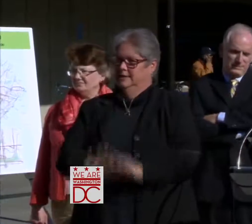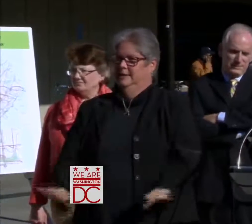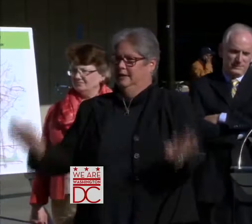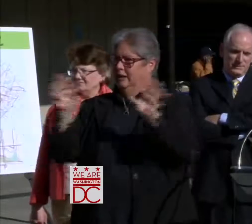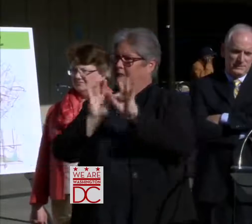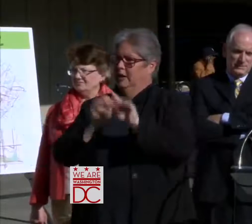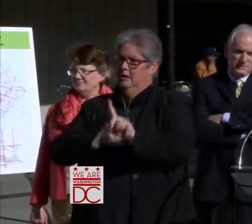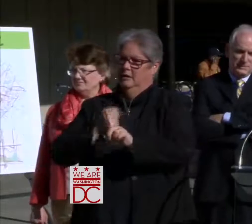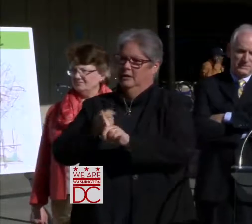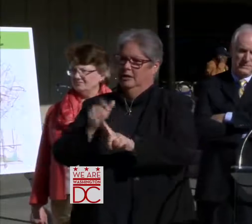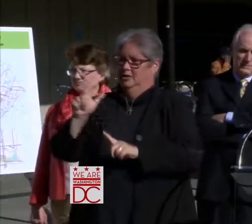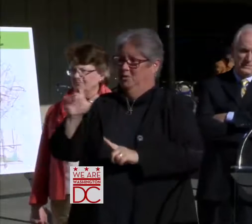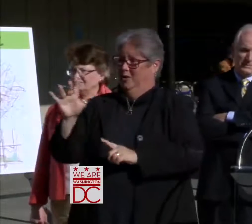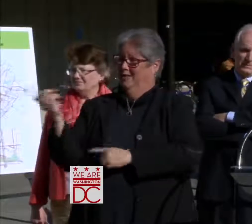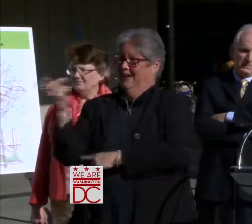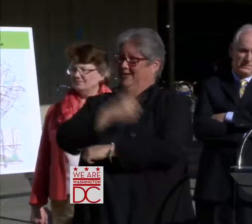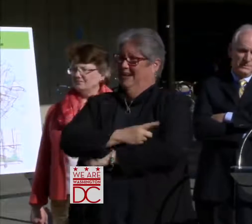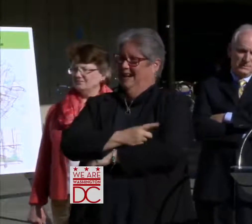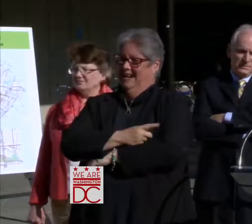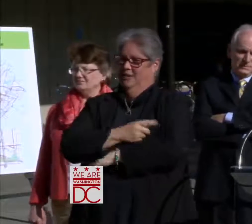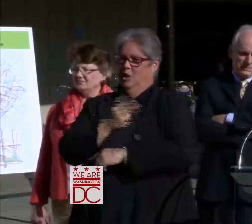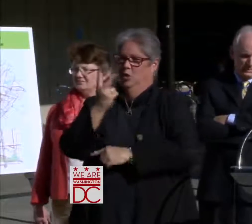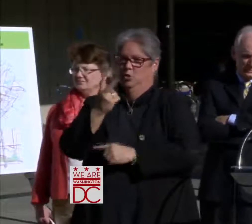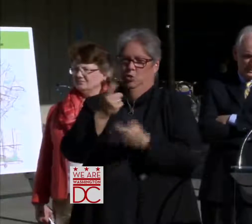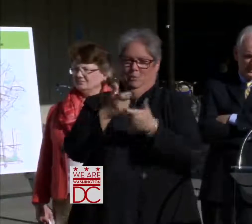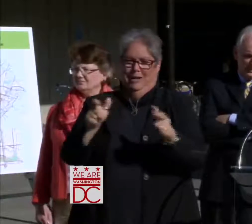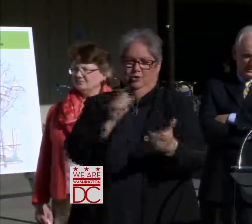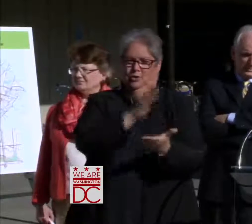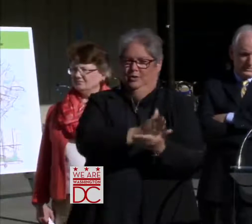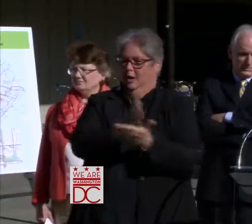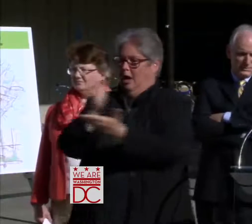BECAUSE IT IS 25 DAYS AND TWO MAJOR STOPS SO WE WANT TO CALL